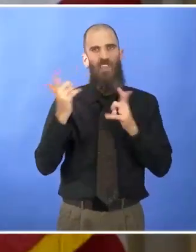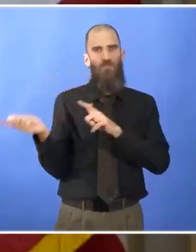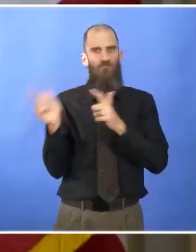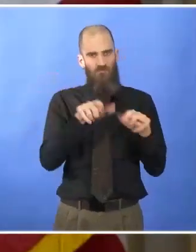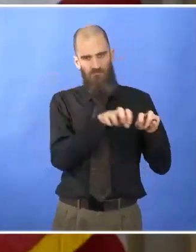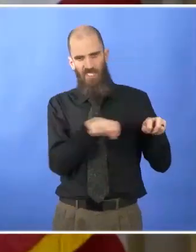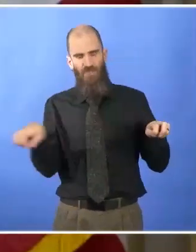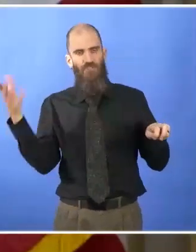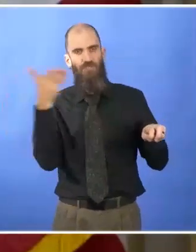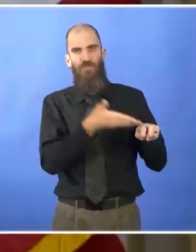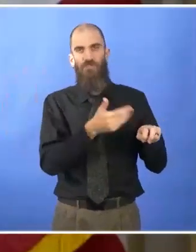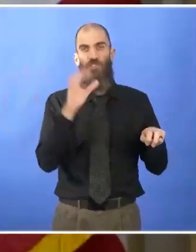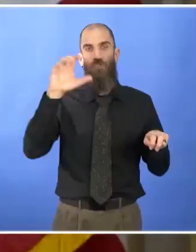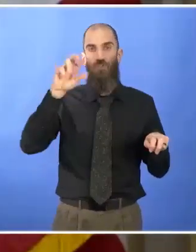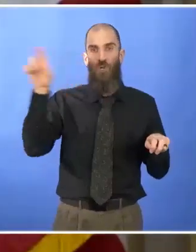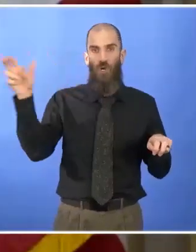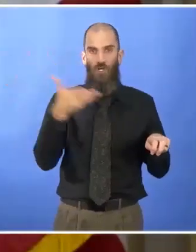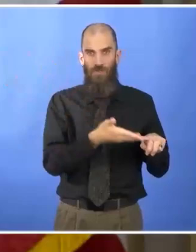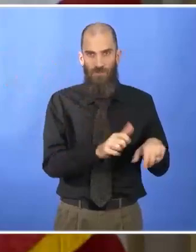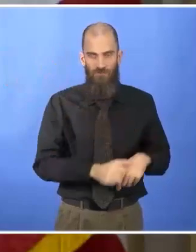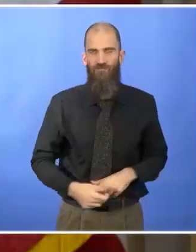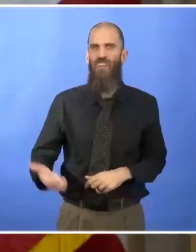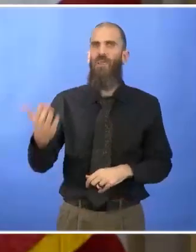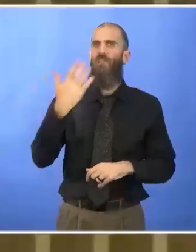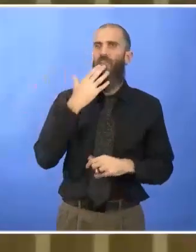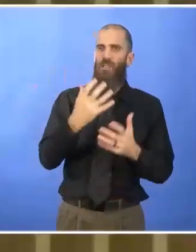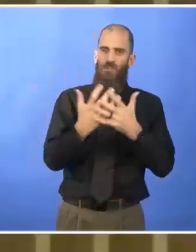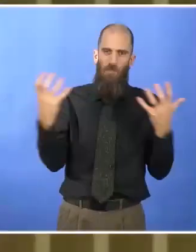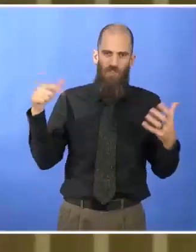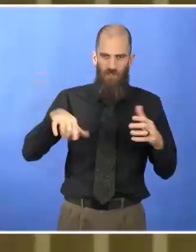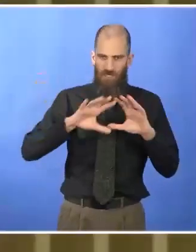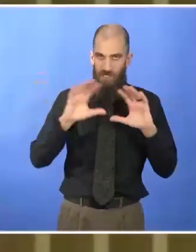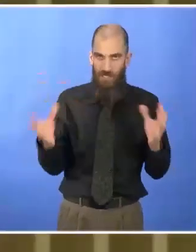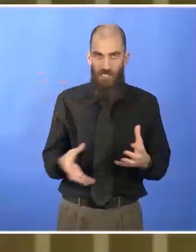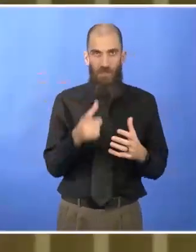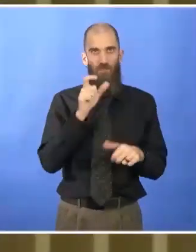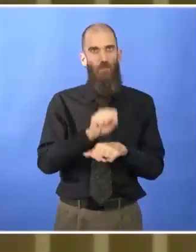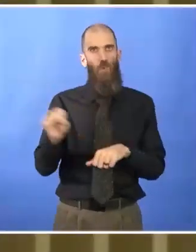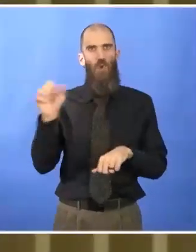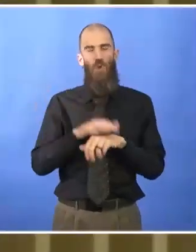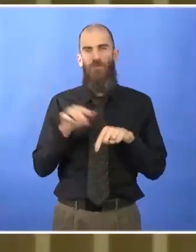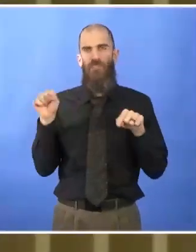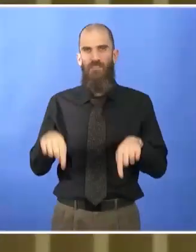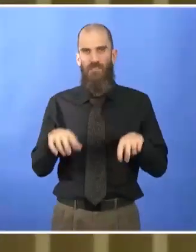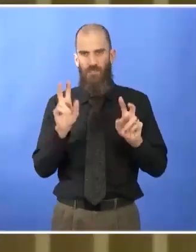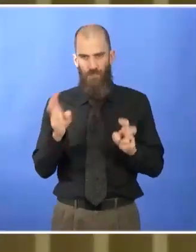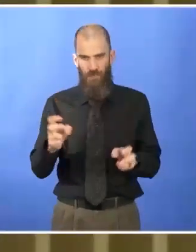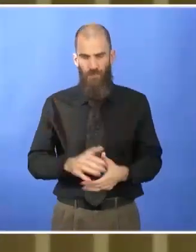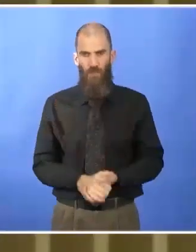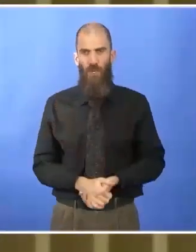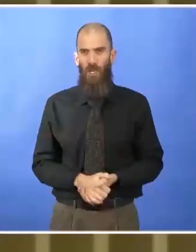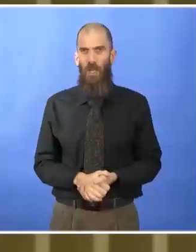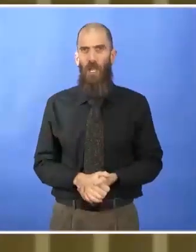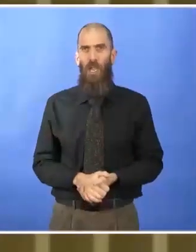THANK YOU TO THE TEAM THAT HAS BEEN WORKING ON THIS. CUTTING OFF ALL FORMS OF